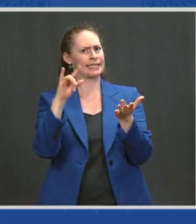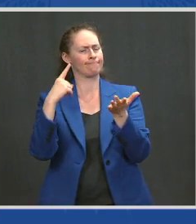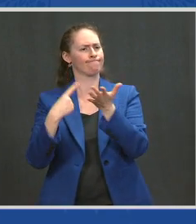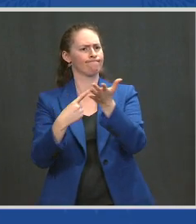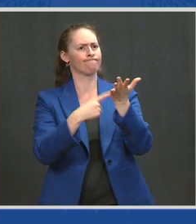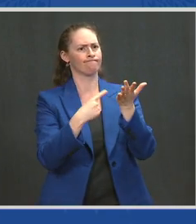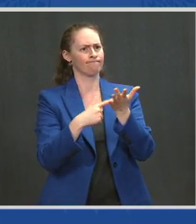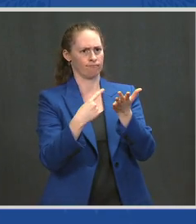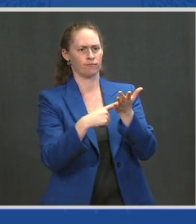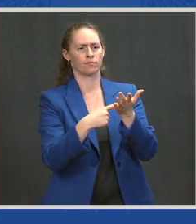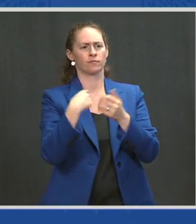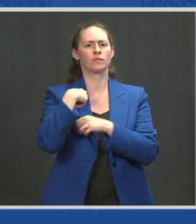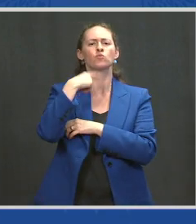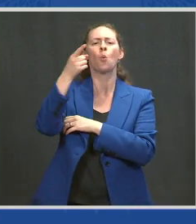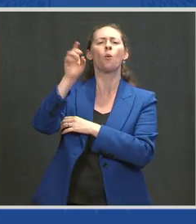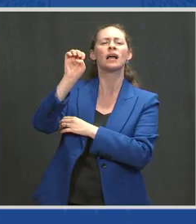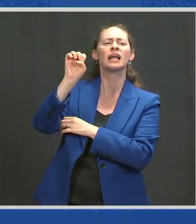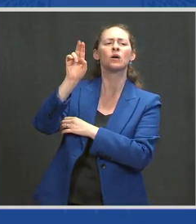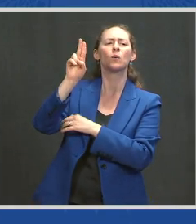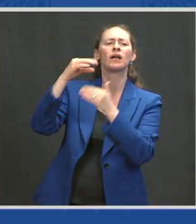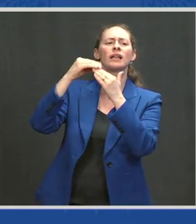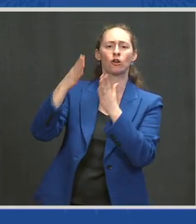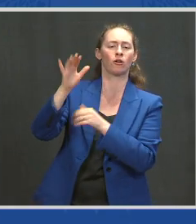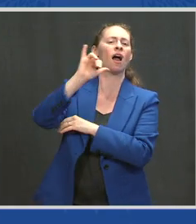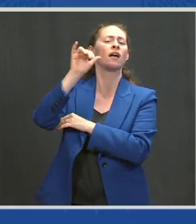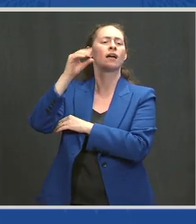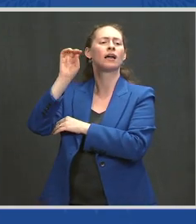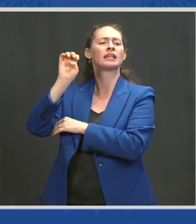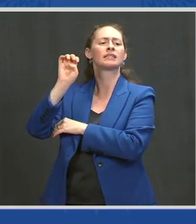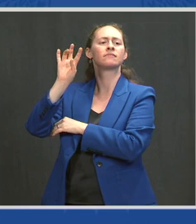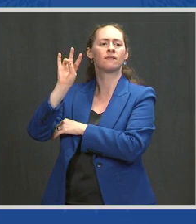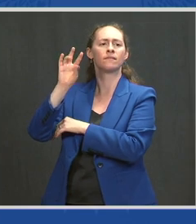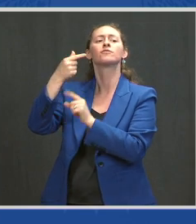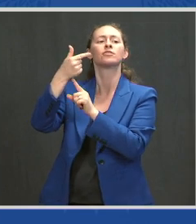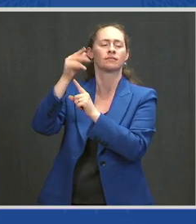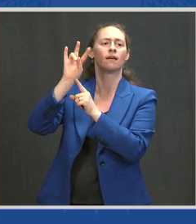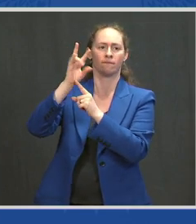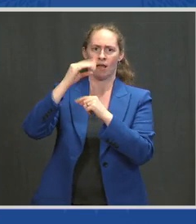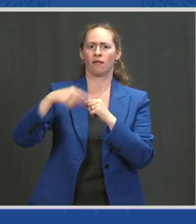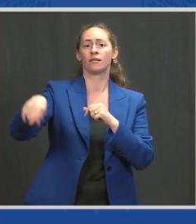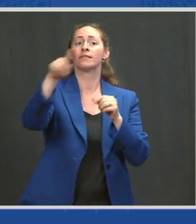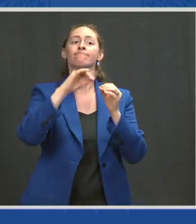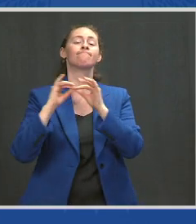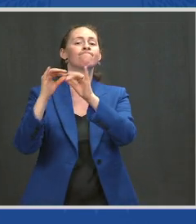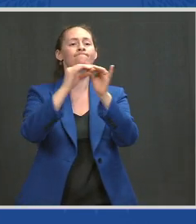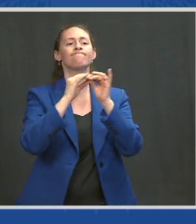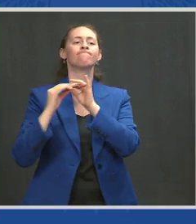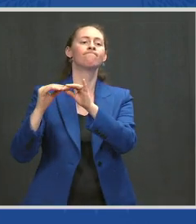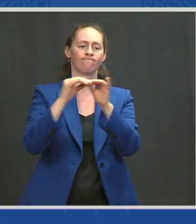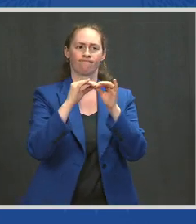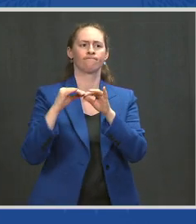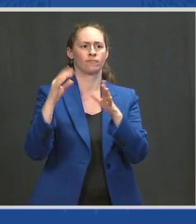and at the G7 and with NATO: What we should be doing and what I'm going to make an effort to do